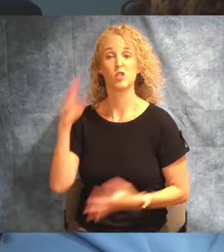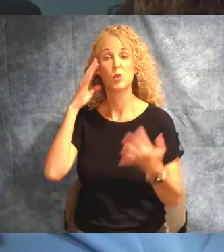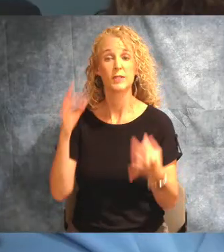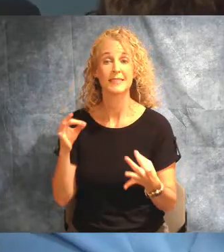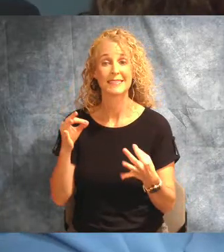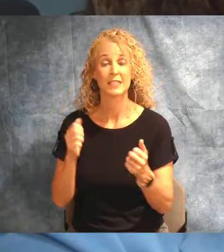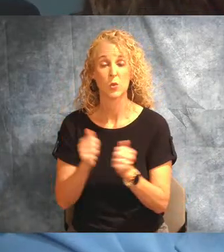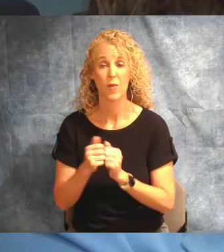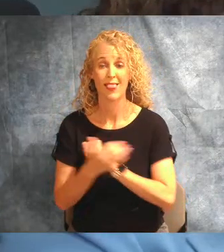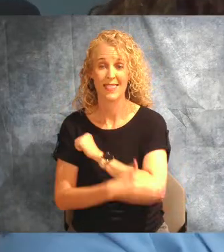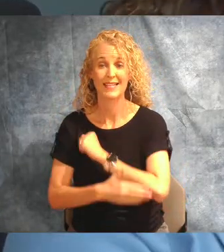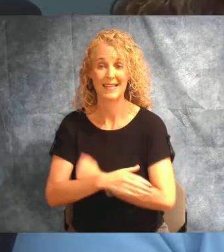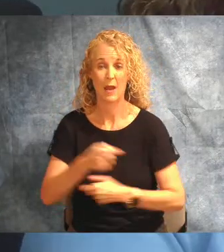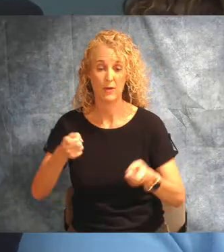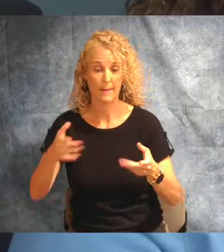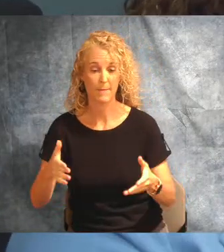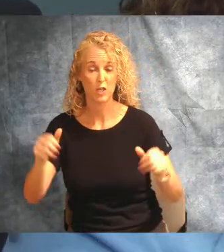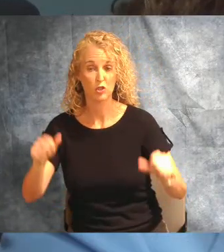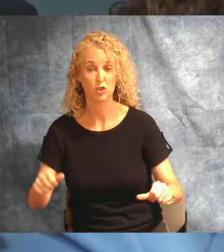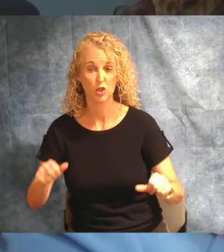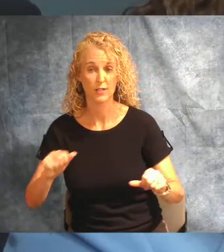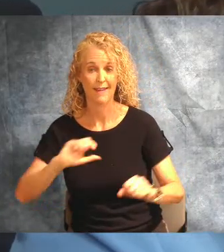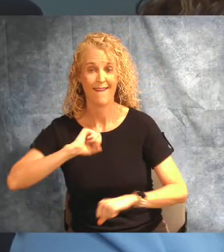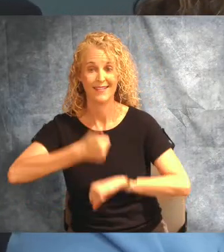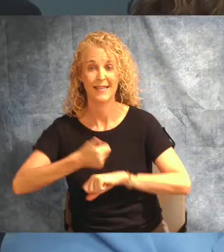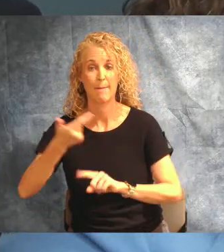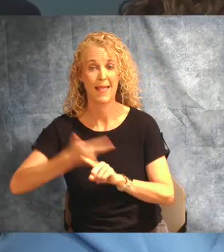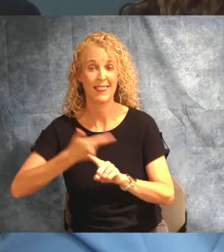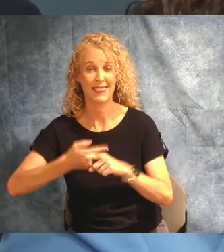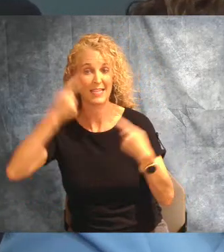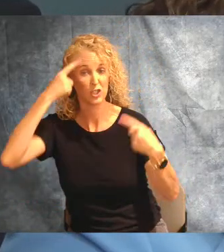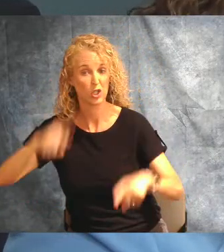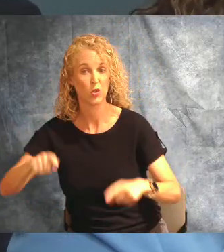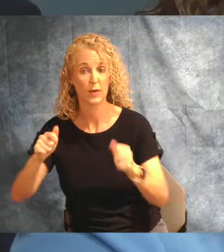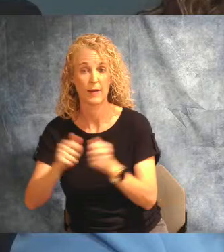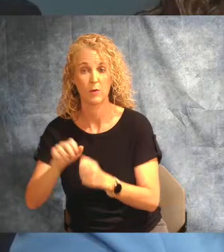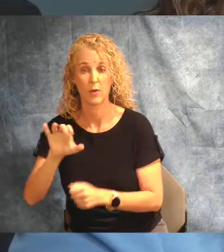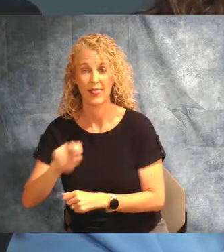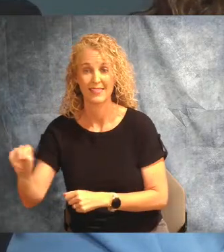the County Administrator to ex execute a lease agreement with the Cincinnati West Soccer Club,